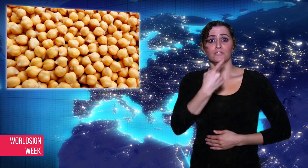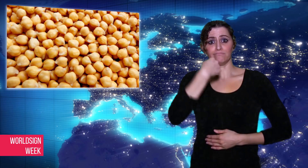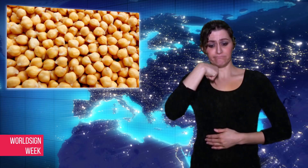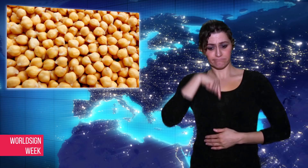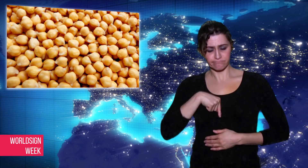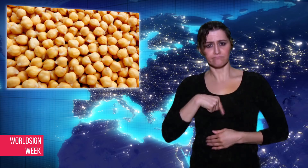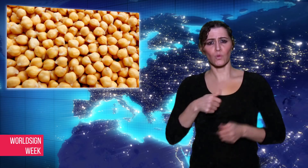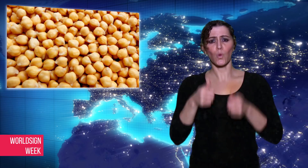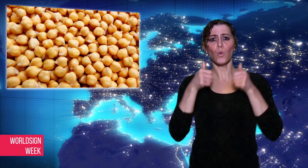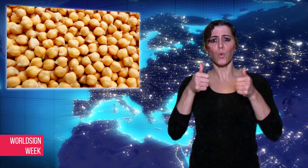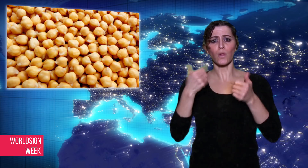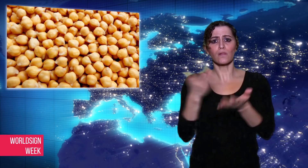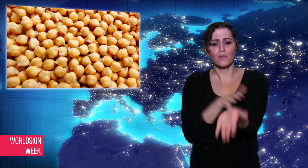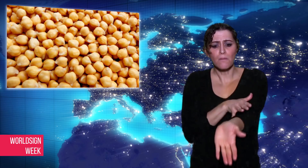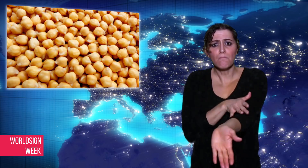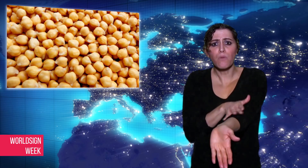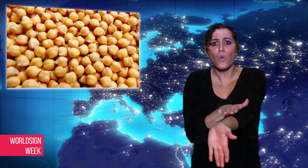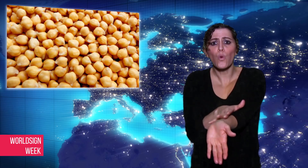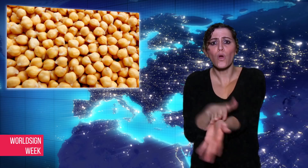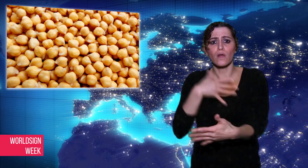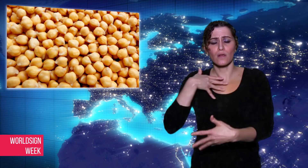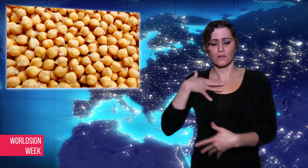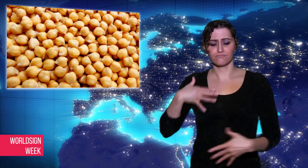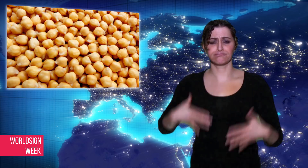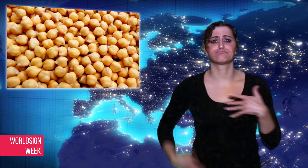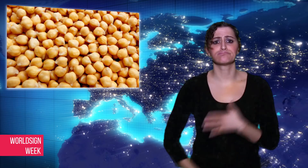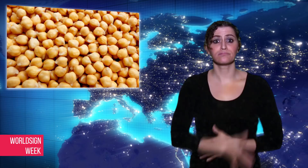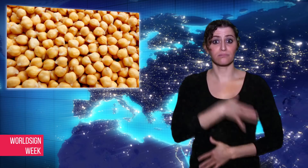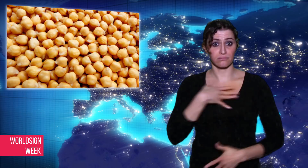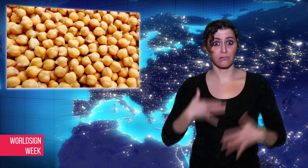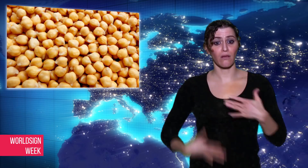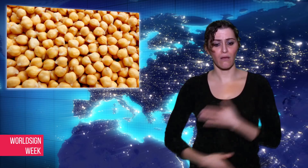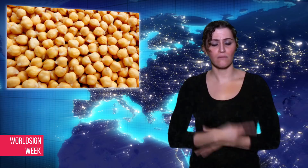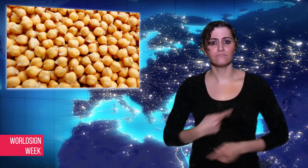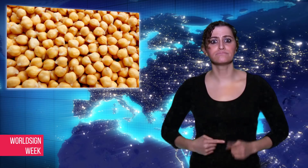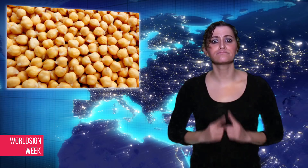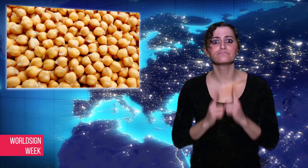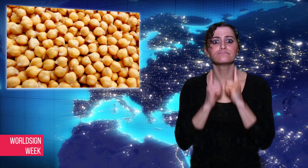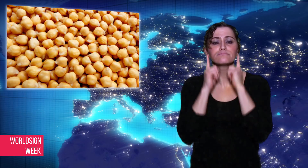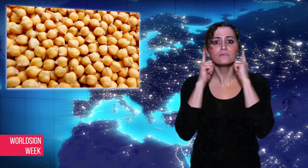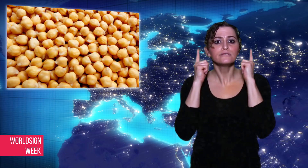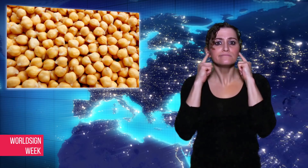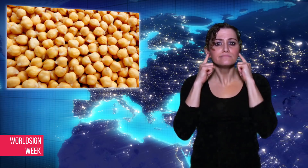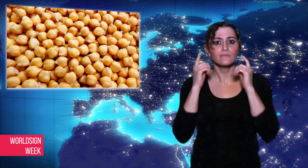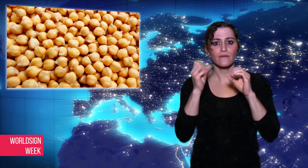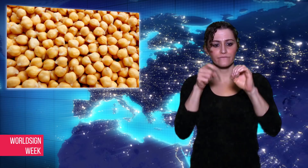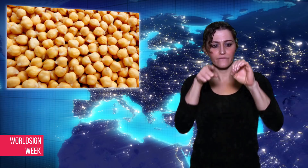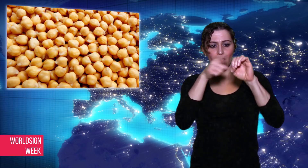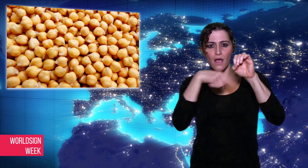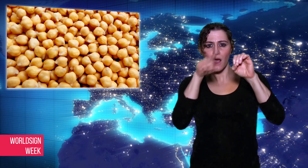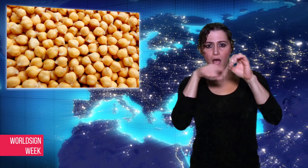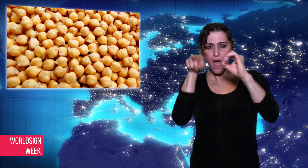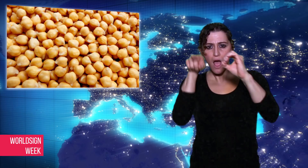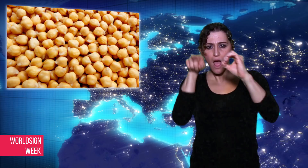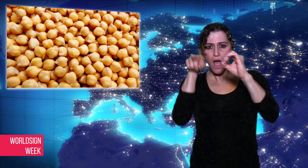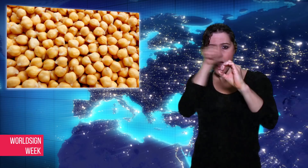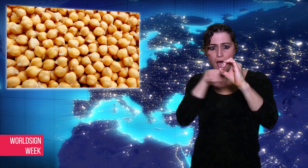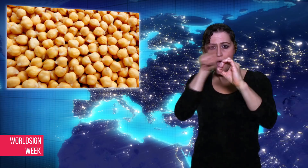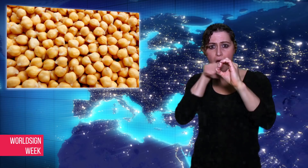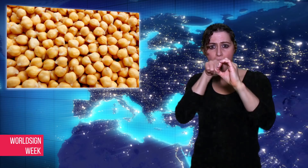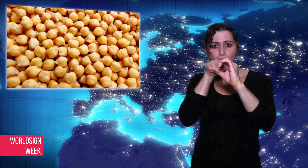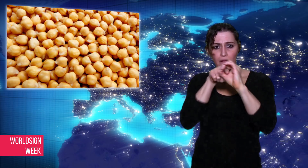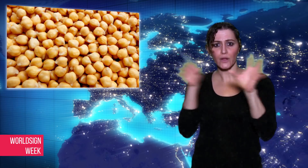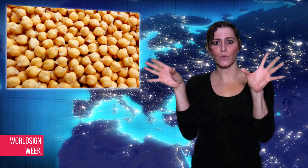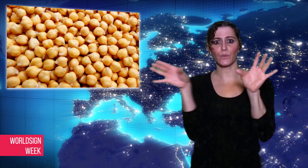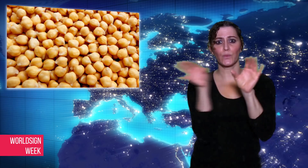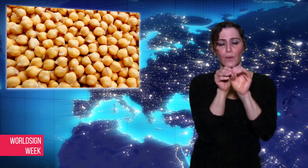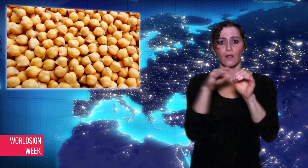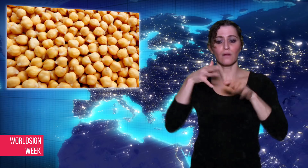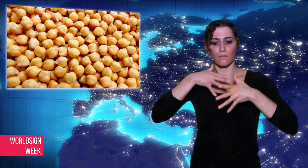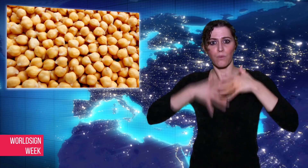are good. They all have proteins and